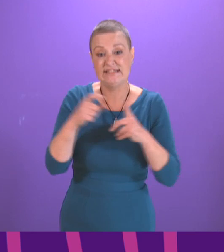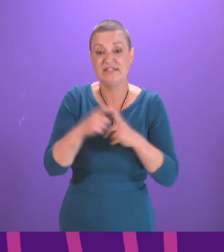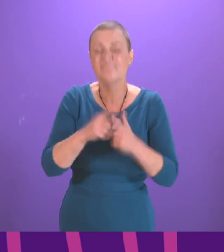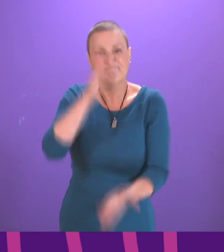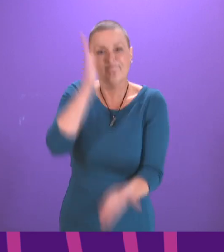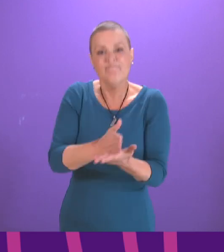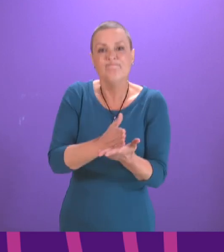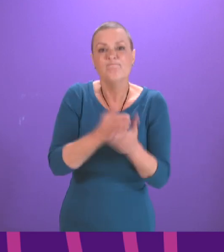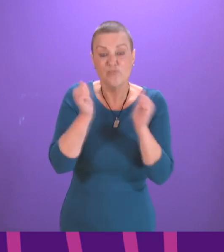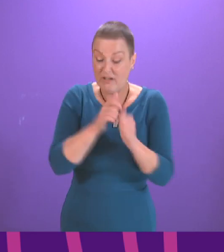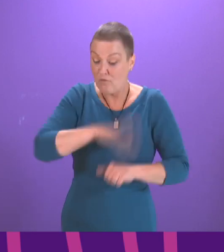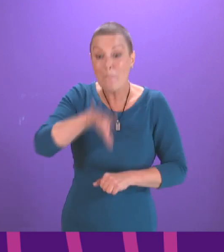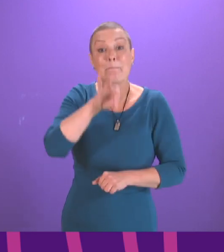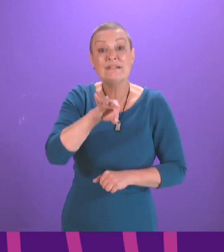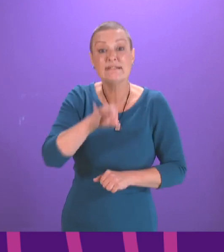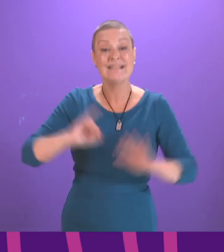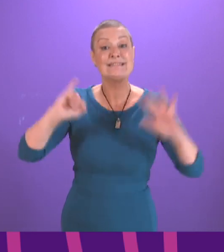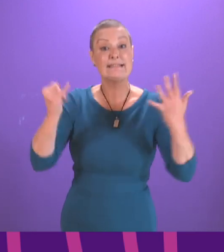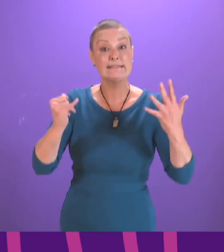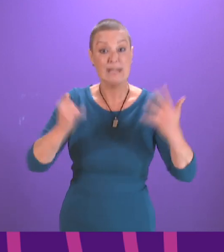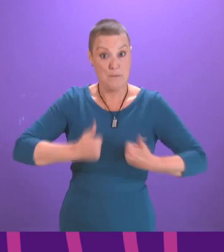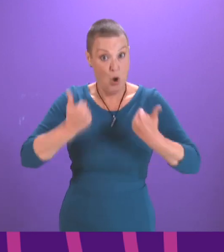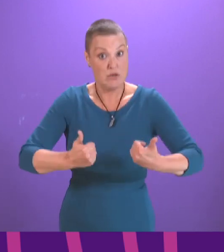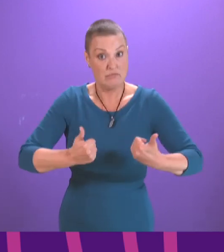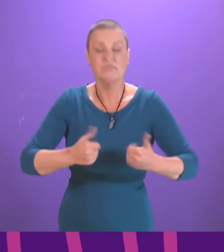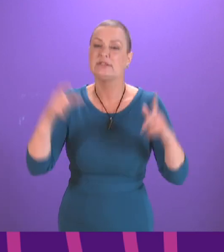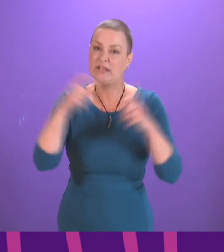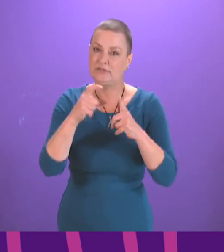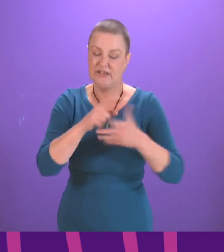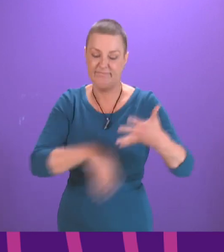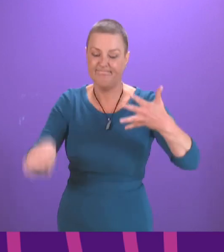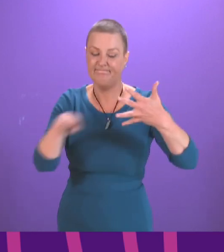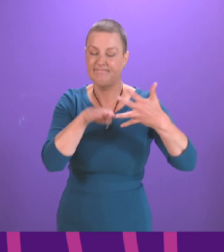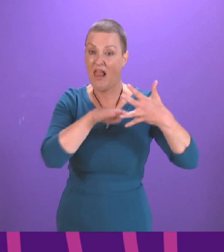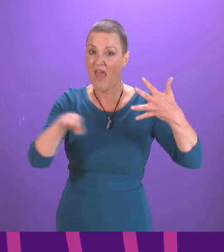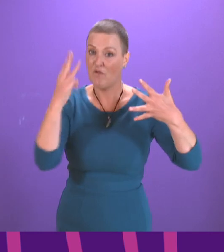is the correct one, so from Monday at 6 am Dundee will move into level 3.